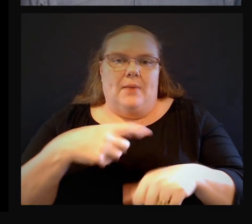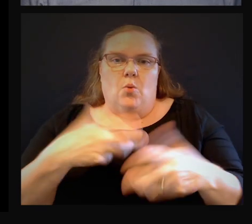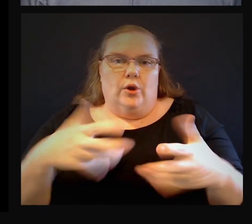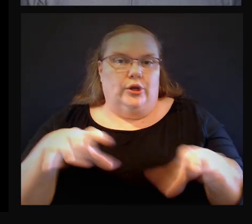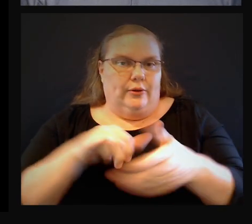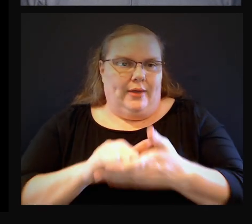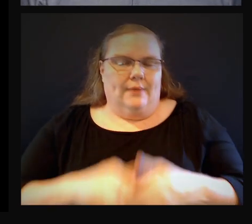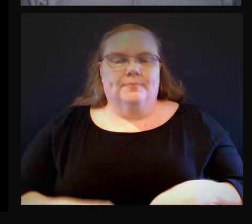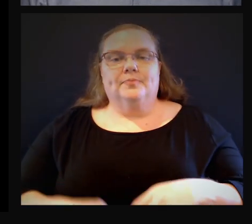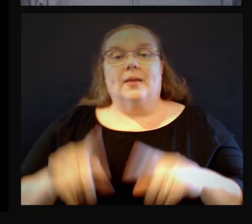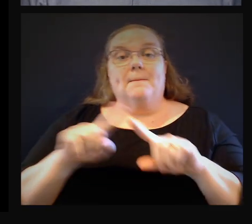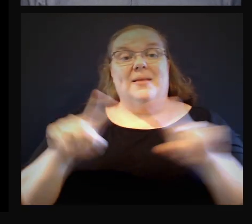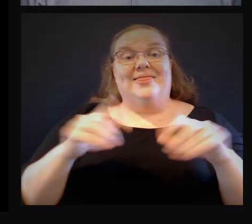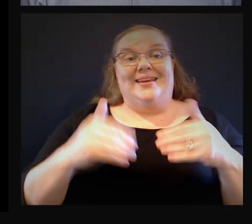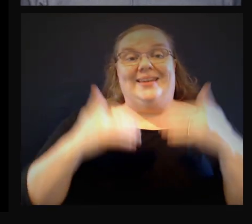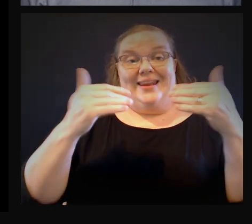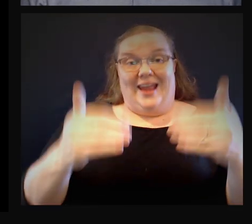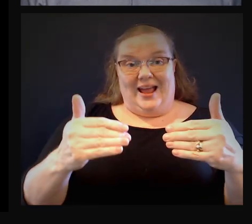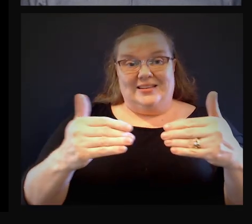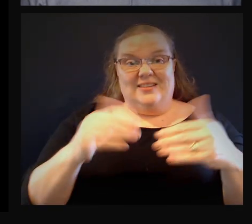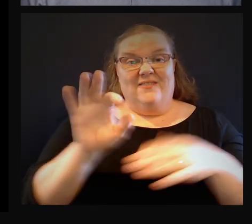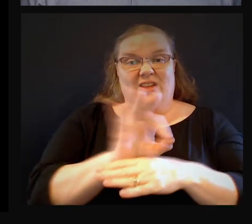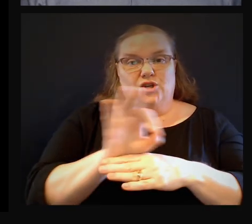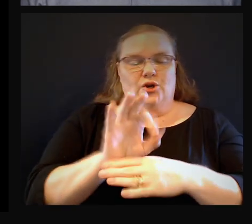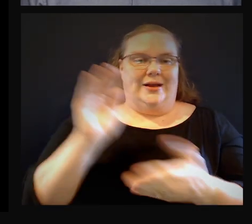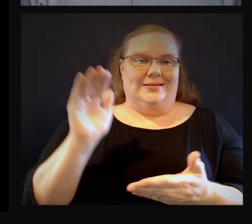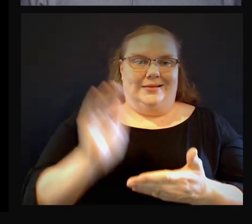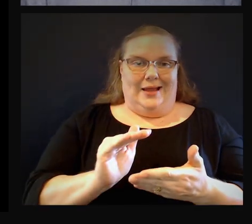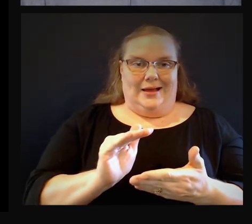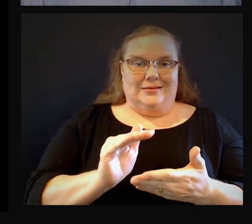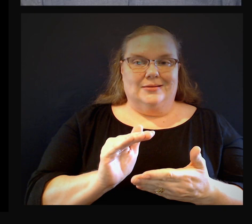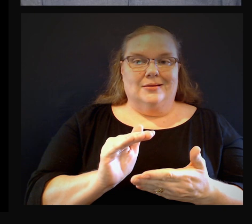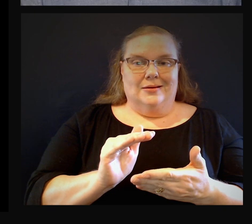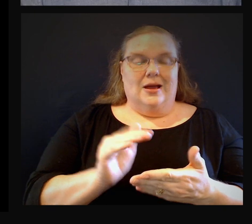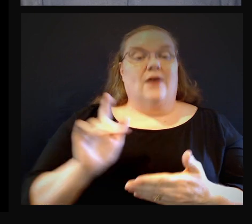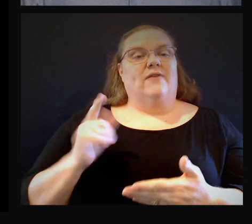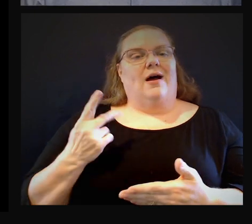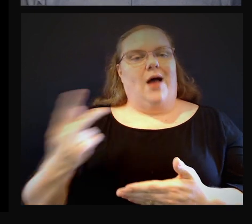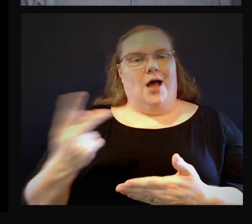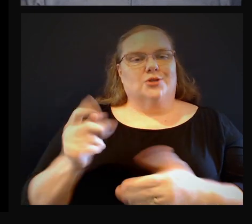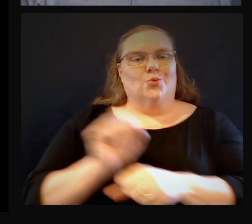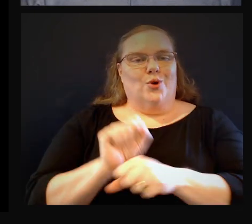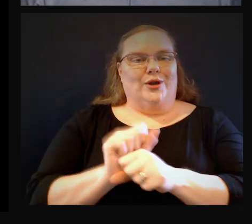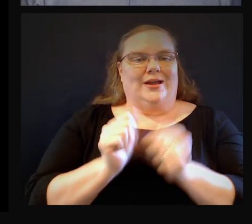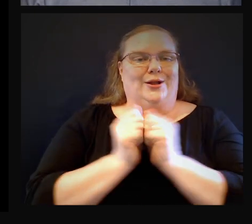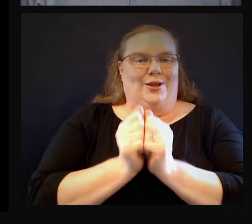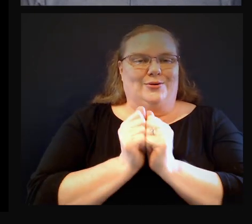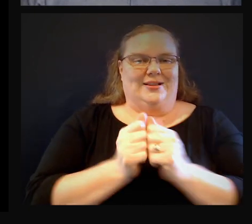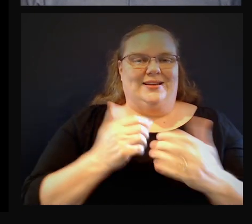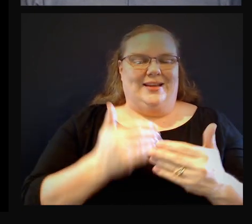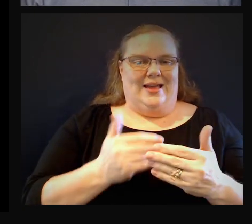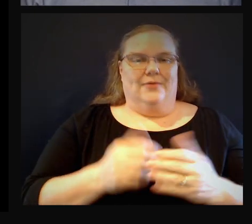Keith, this next feature is the result of us working closely together. I remember when you gave feedback